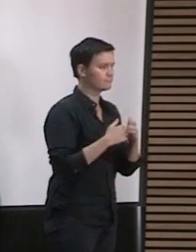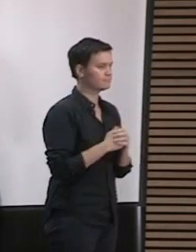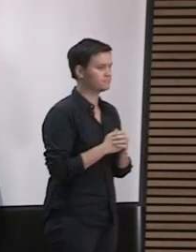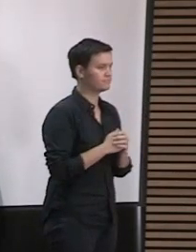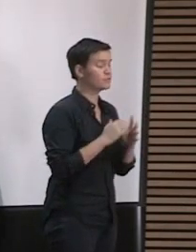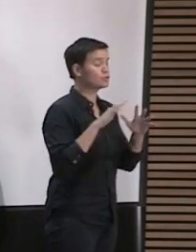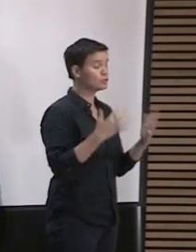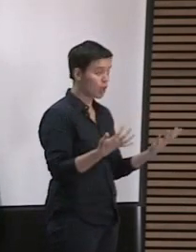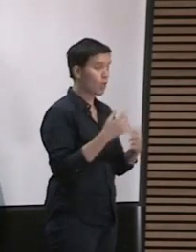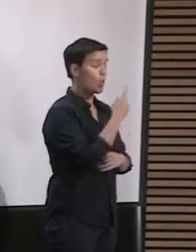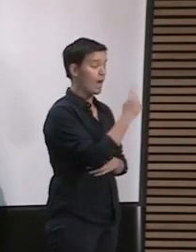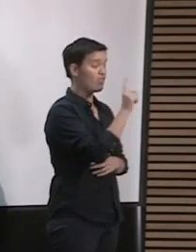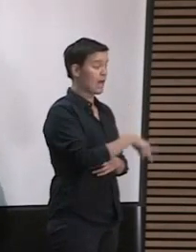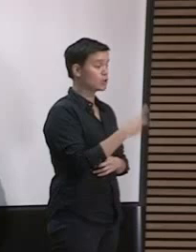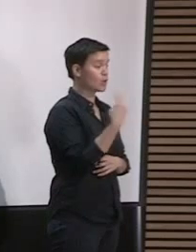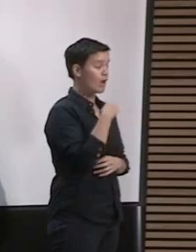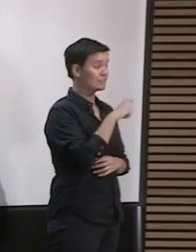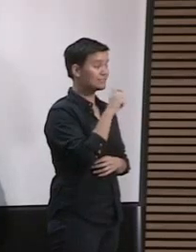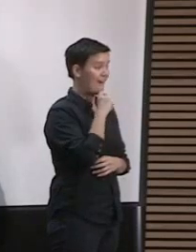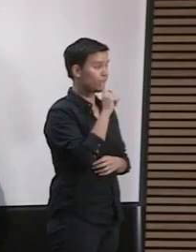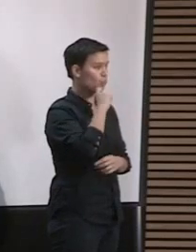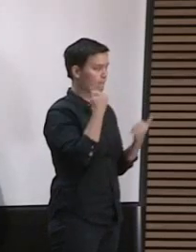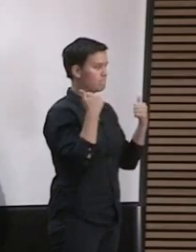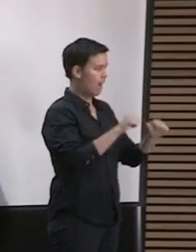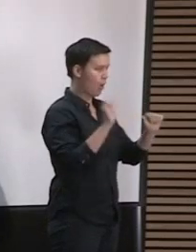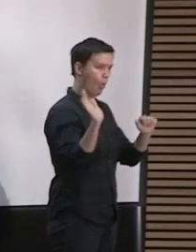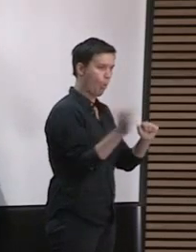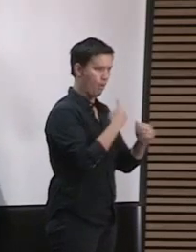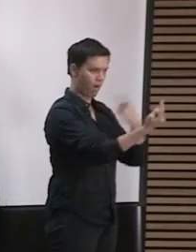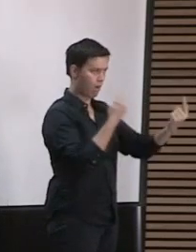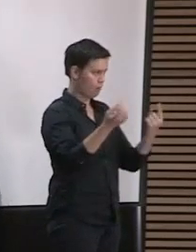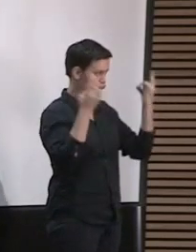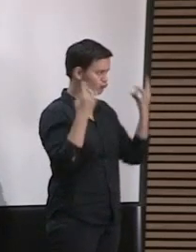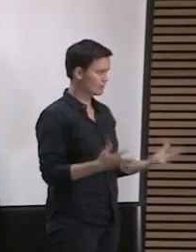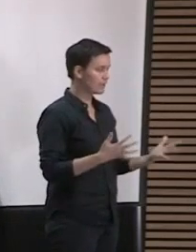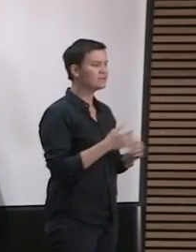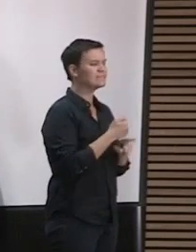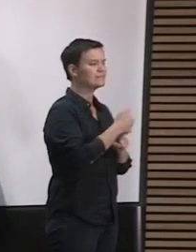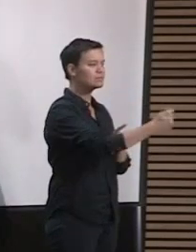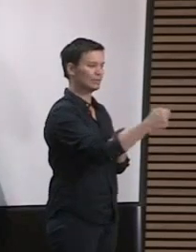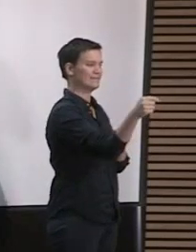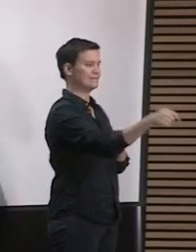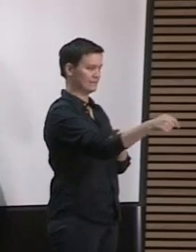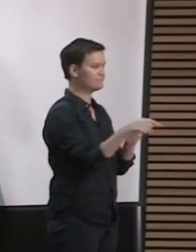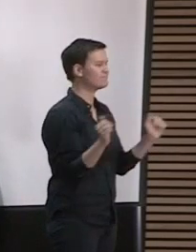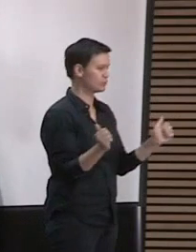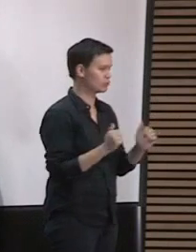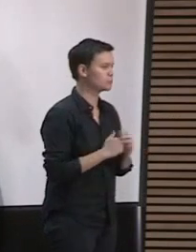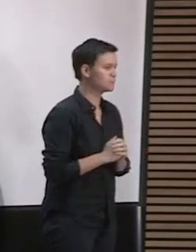Minister Megan Woods, has been working on for some time. This burst of stuff will be progressively rolled out over the next six weeks and we will